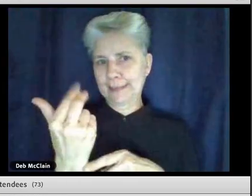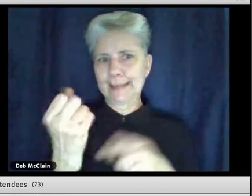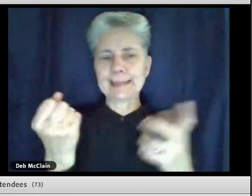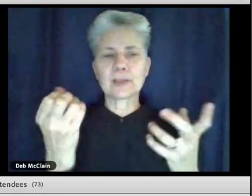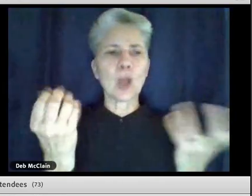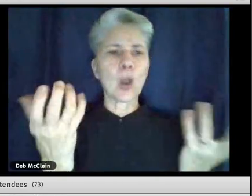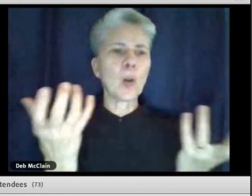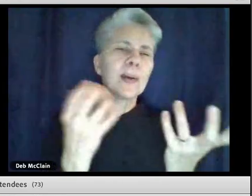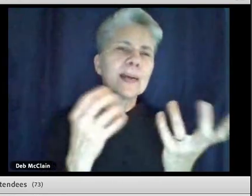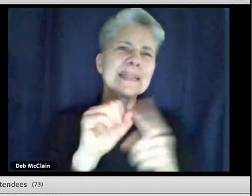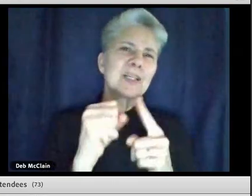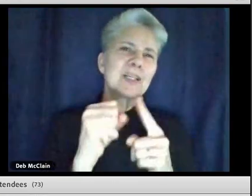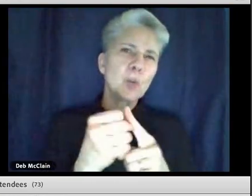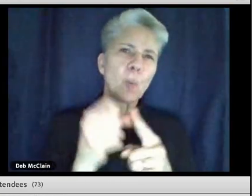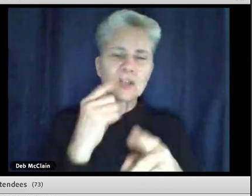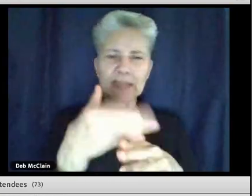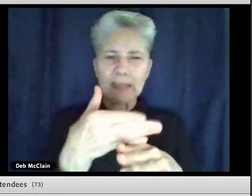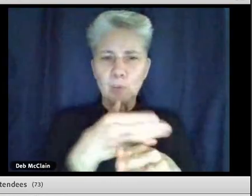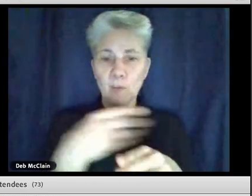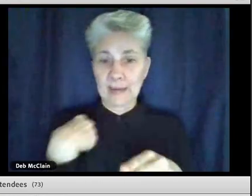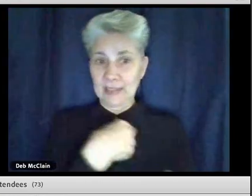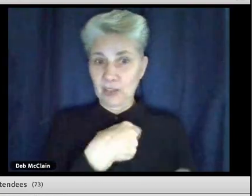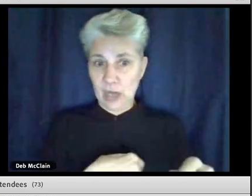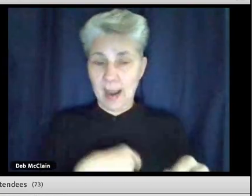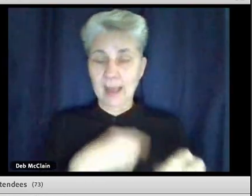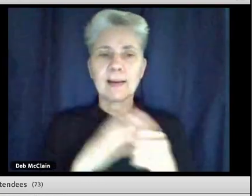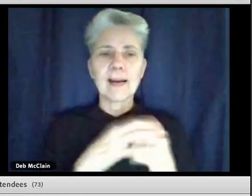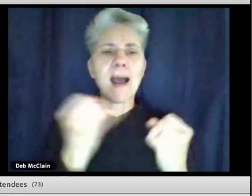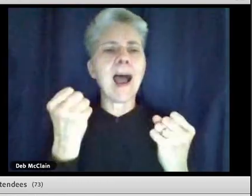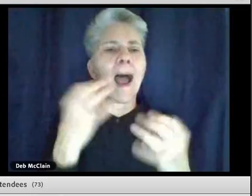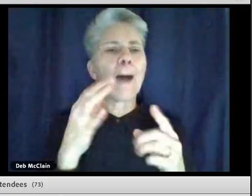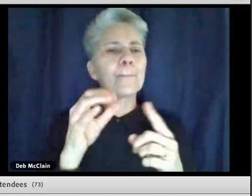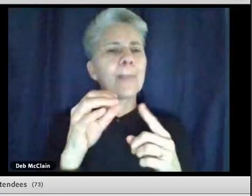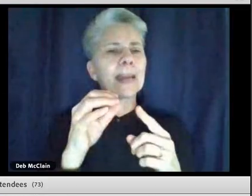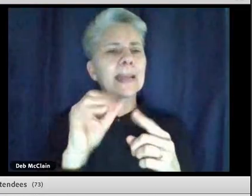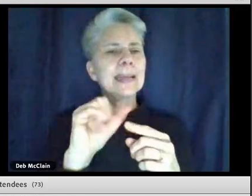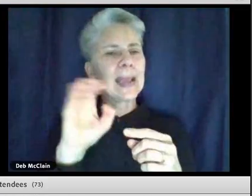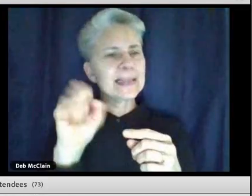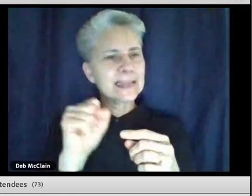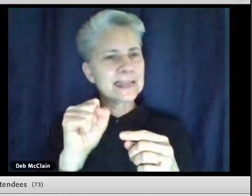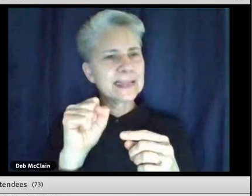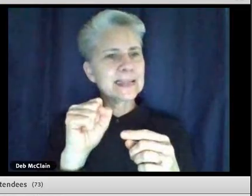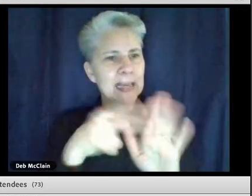There has been a test for it since the 13th of January. The situation is improving in China.